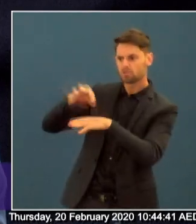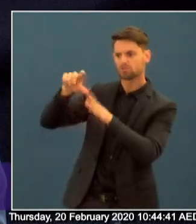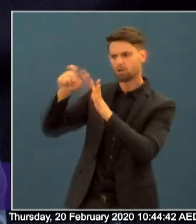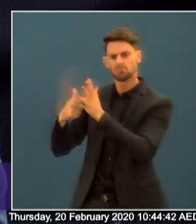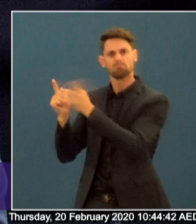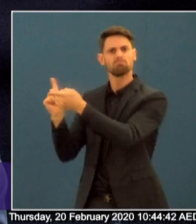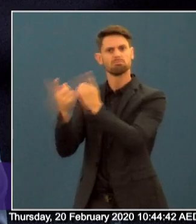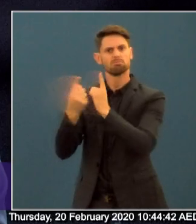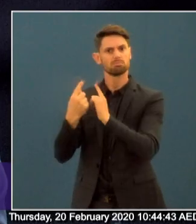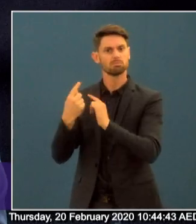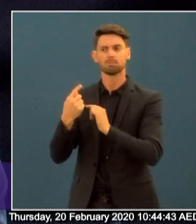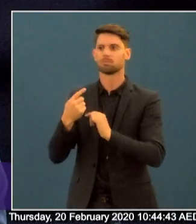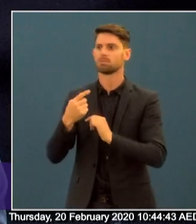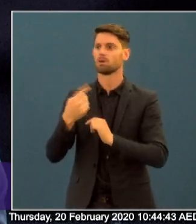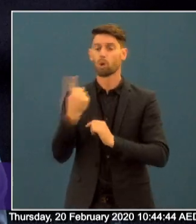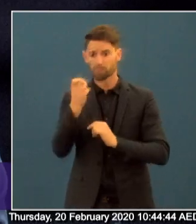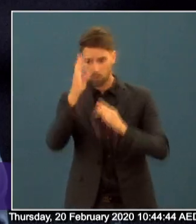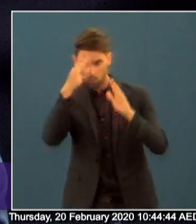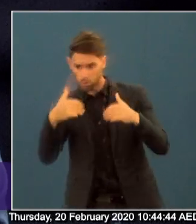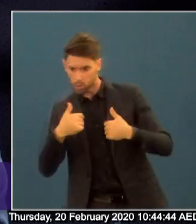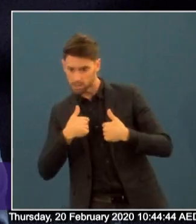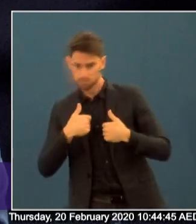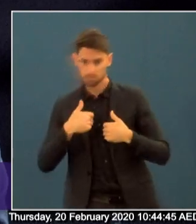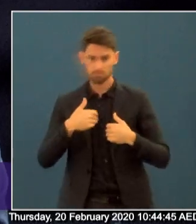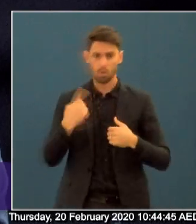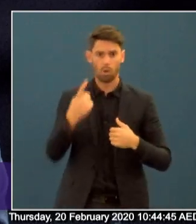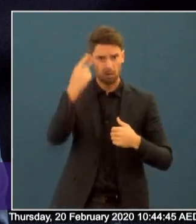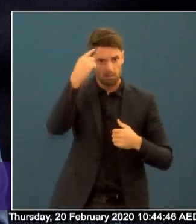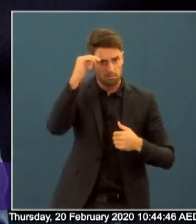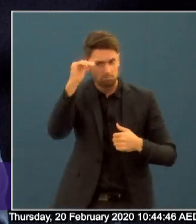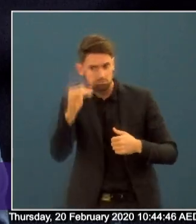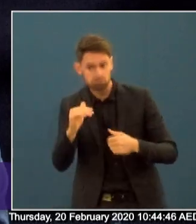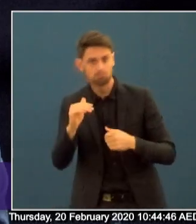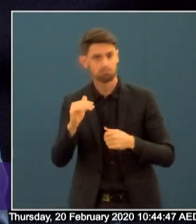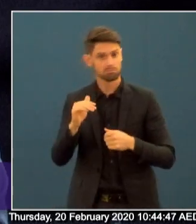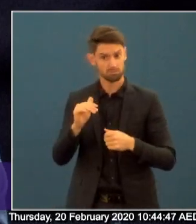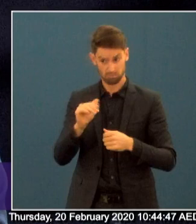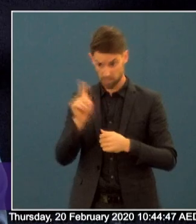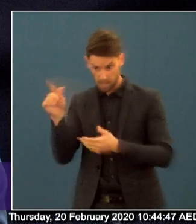and those on the autism spectrum to help their participation in life.